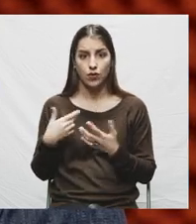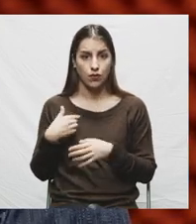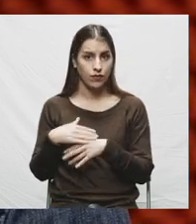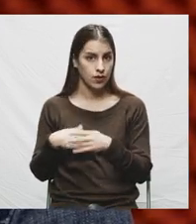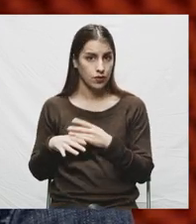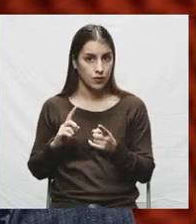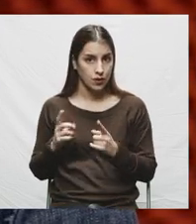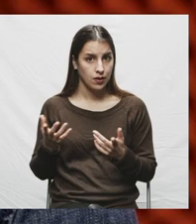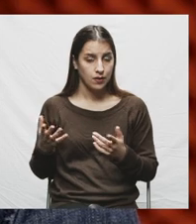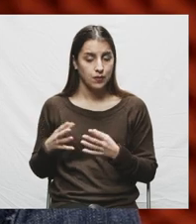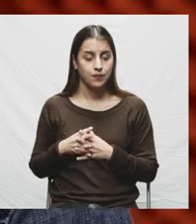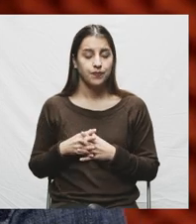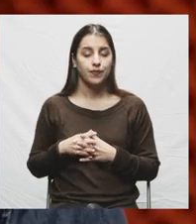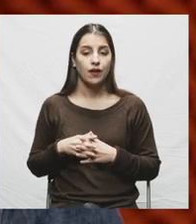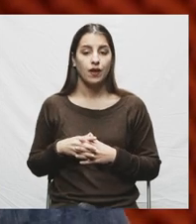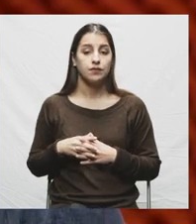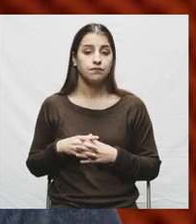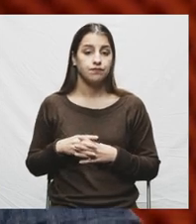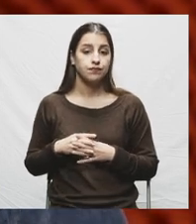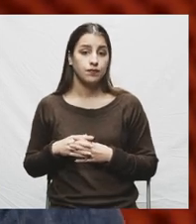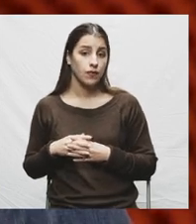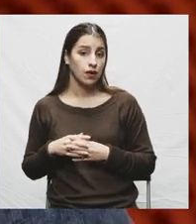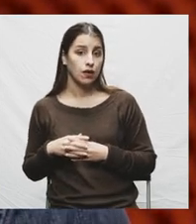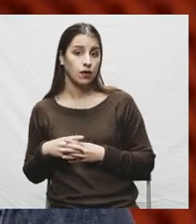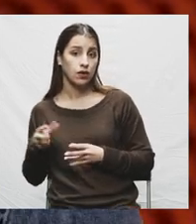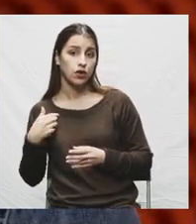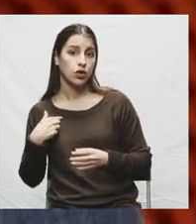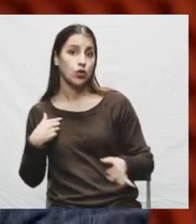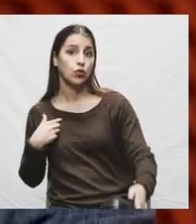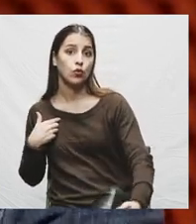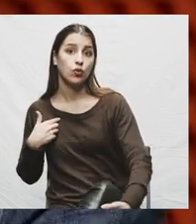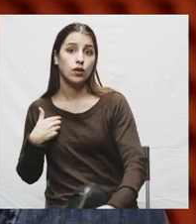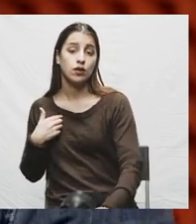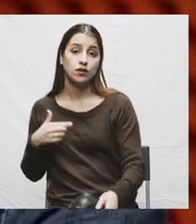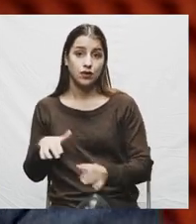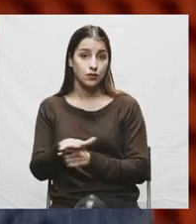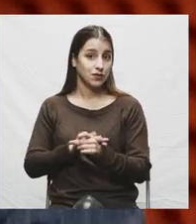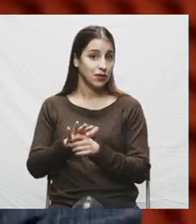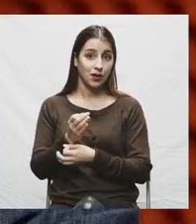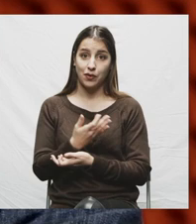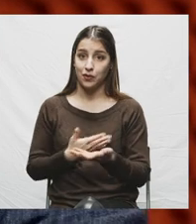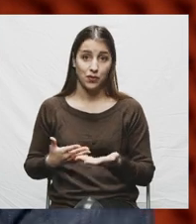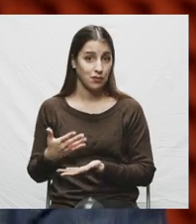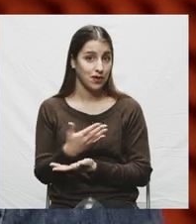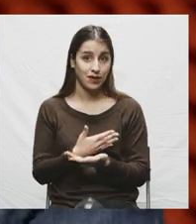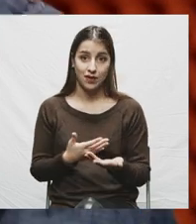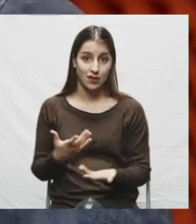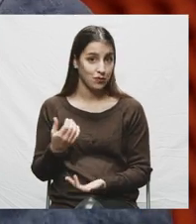and then try to figure things out. — Yes. I wasn’t in a very comfortable financial situation to go there.